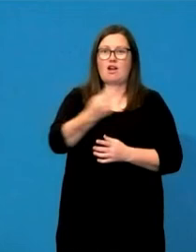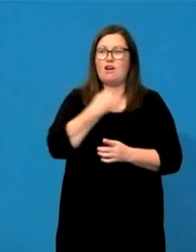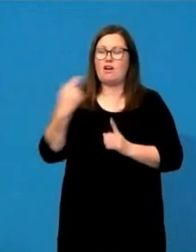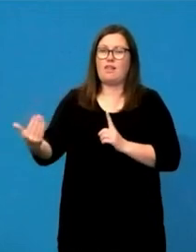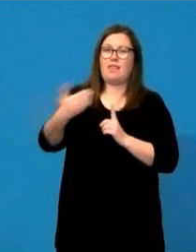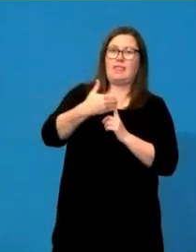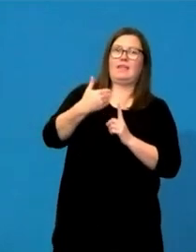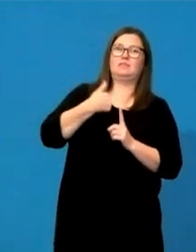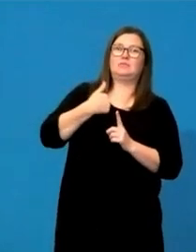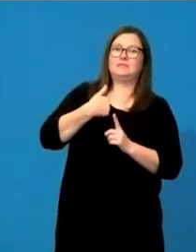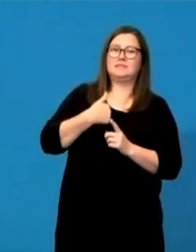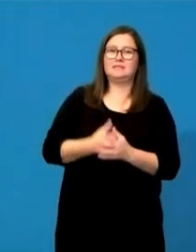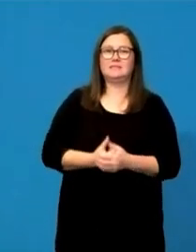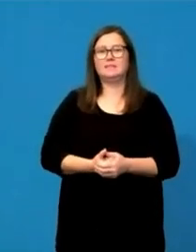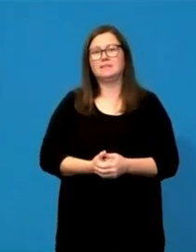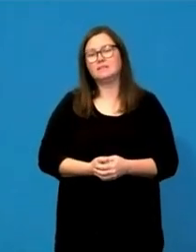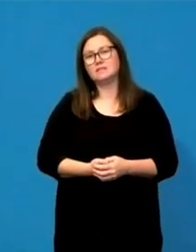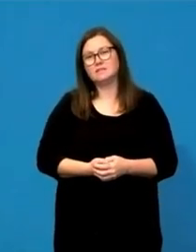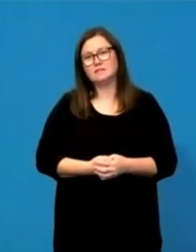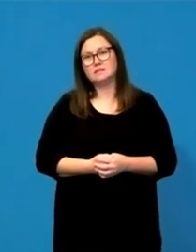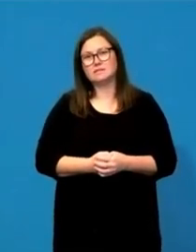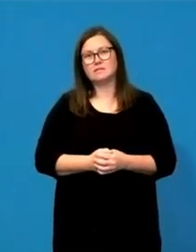So, the other parents want to maximise the time their children are